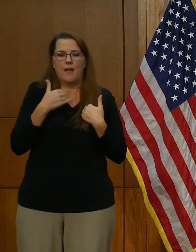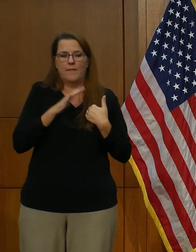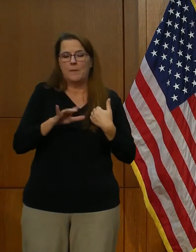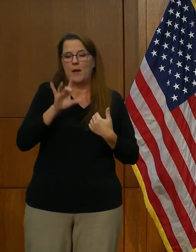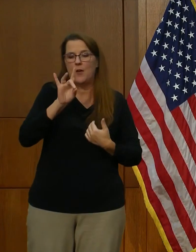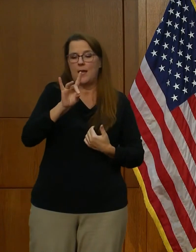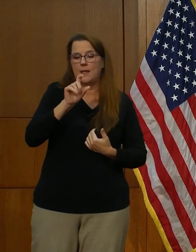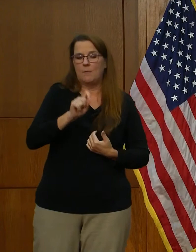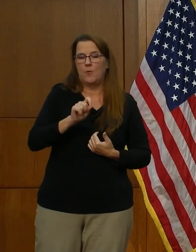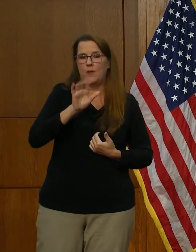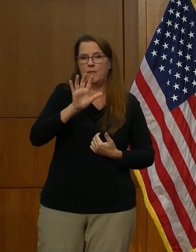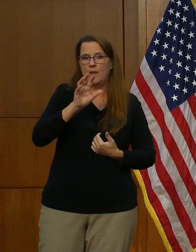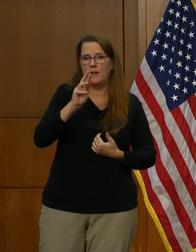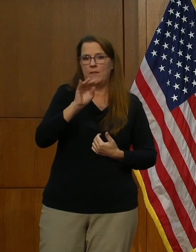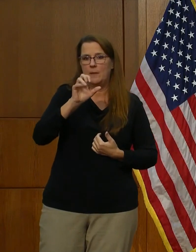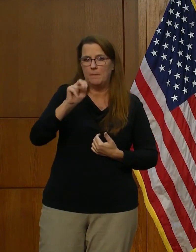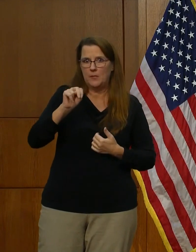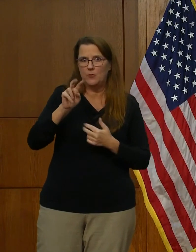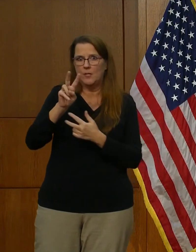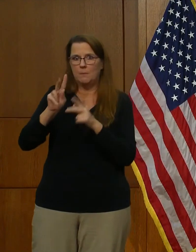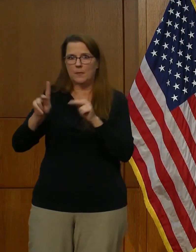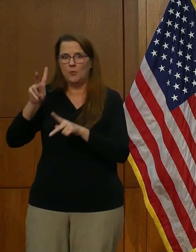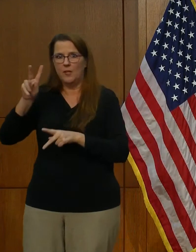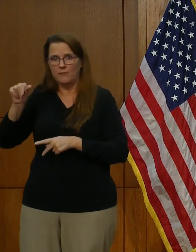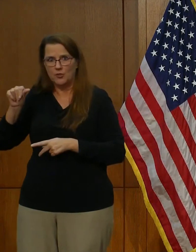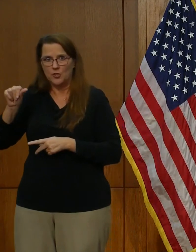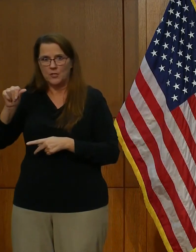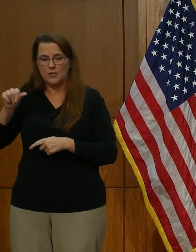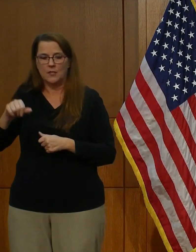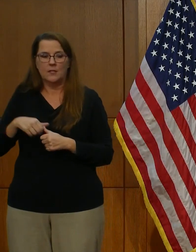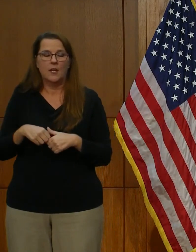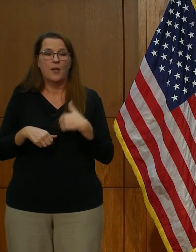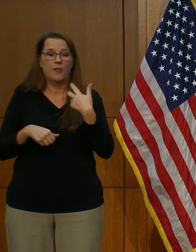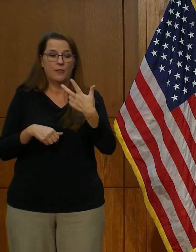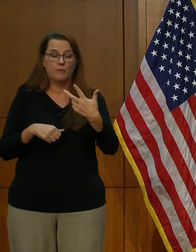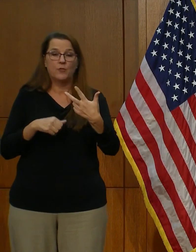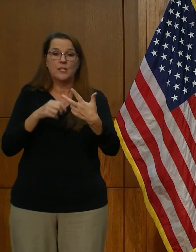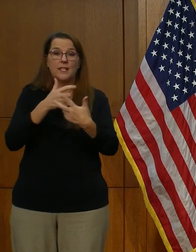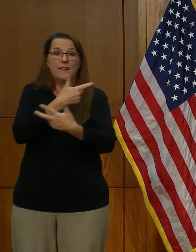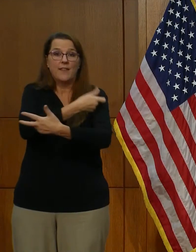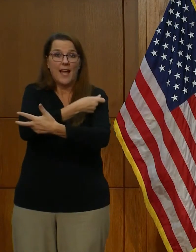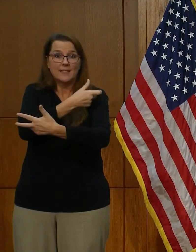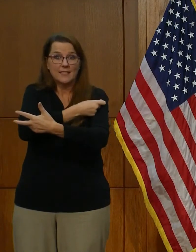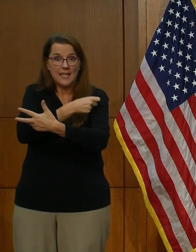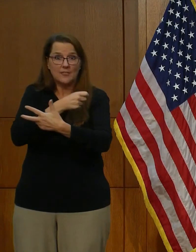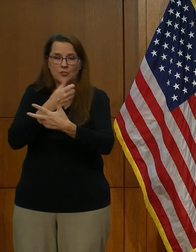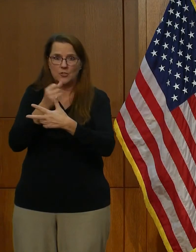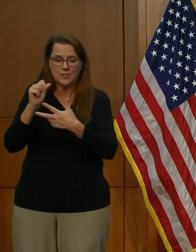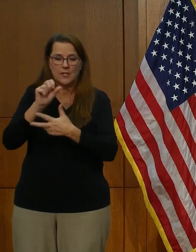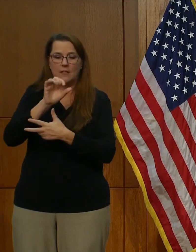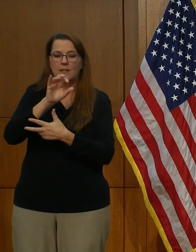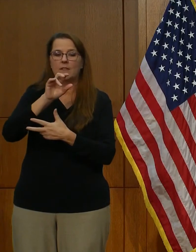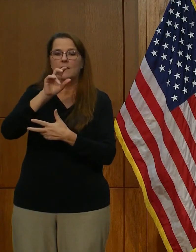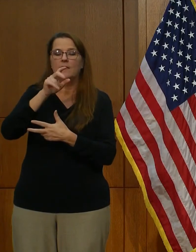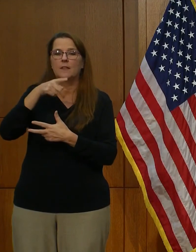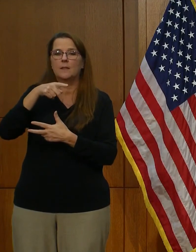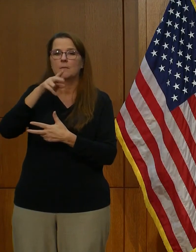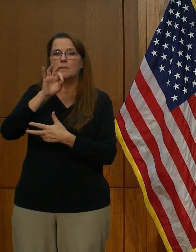TO BE VACCINATED WE HAVE ABOUT 8.5 MILLION VIRGINIANS. WE HAVE